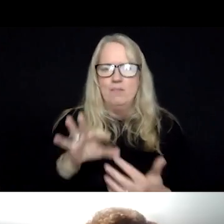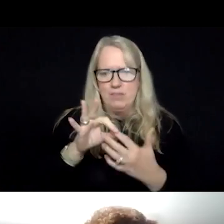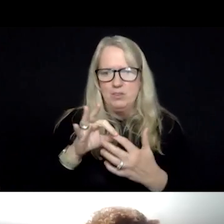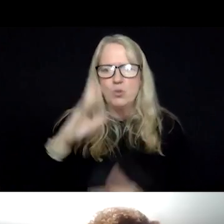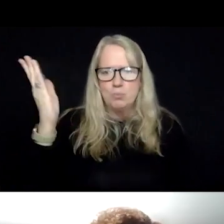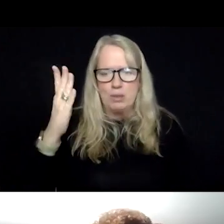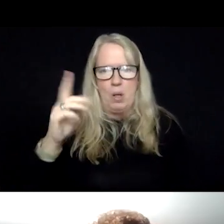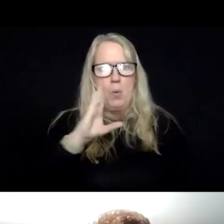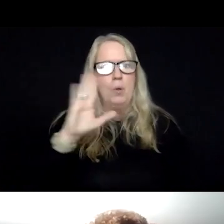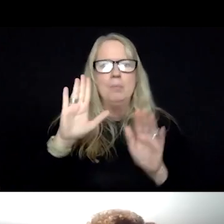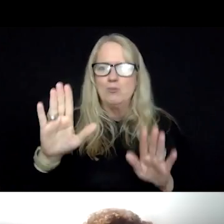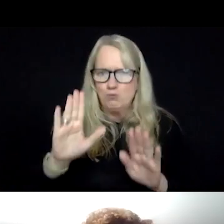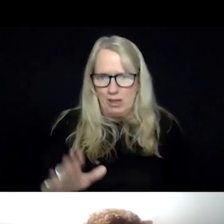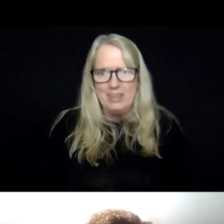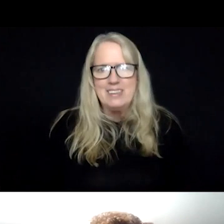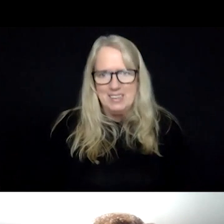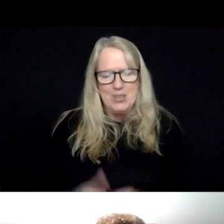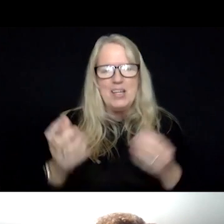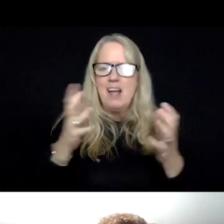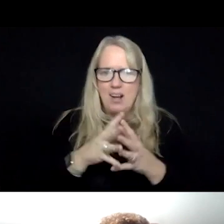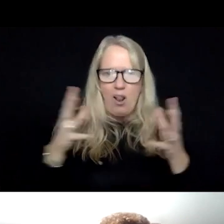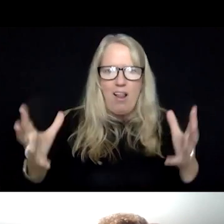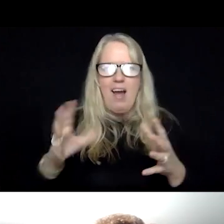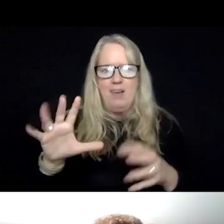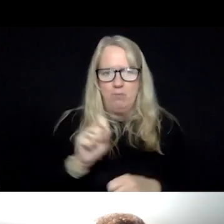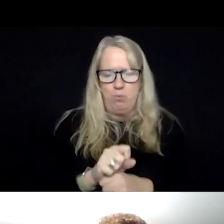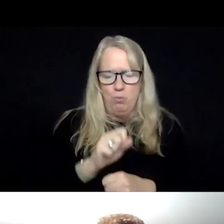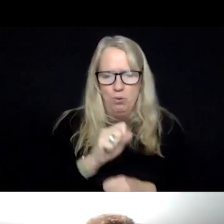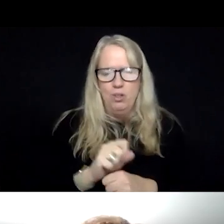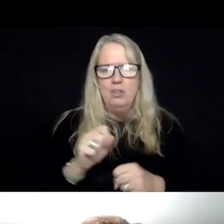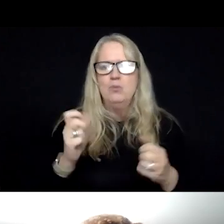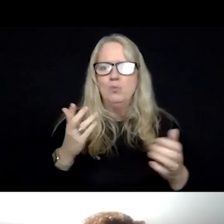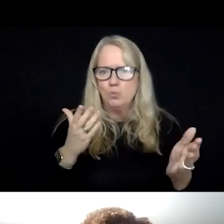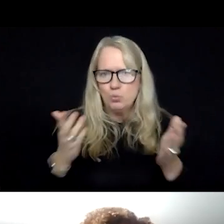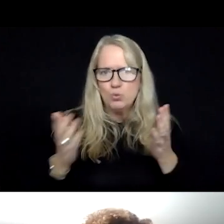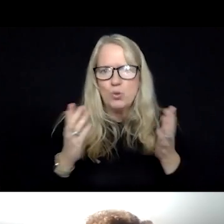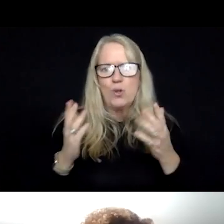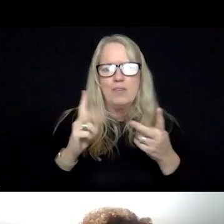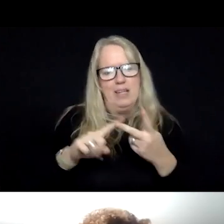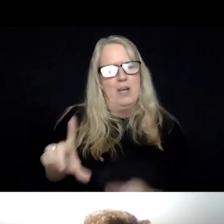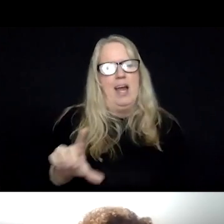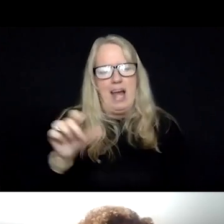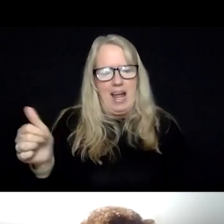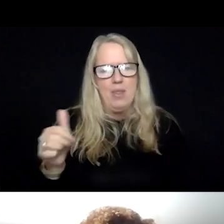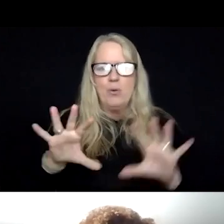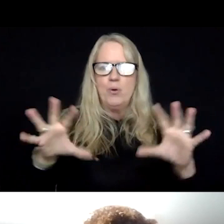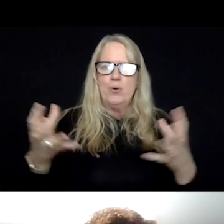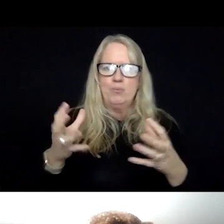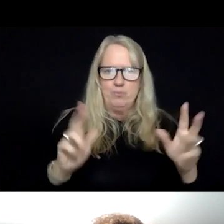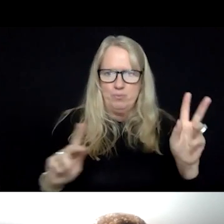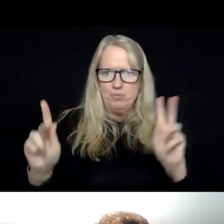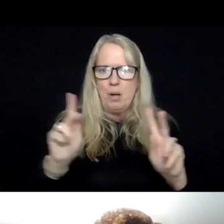TO BE GREAT AND IT IS GOING TO SERVE ANOTHER POPULATION THAT IS